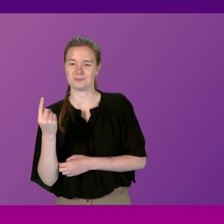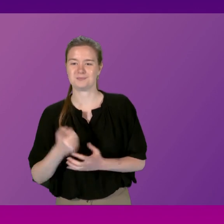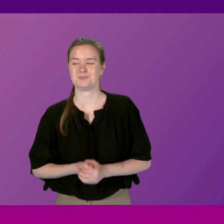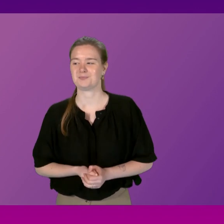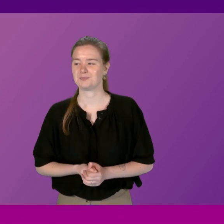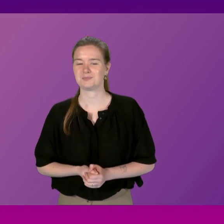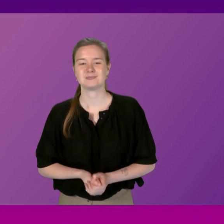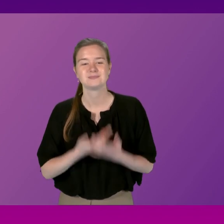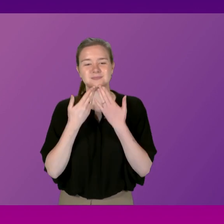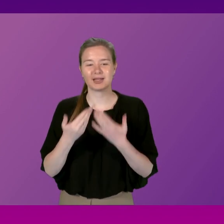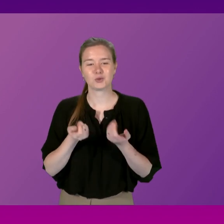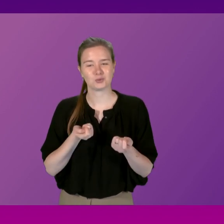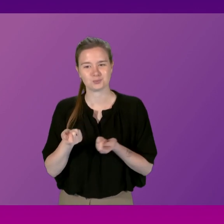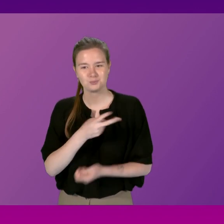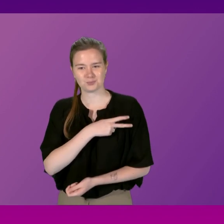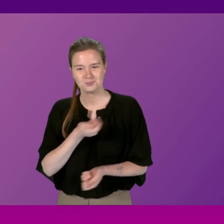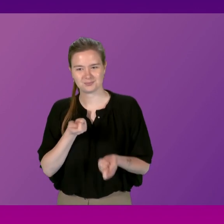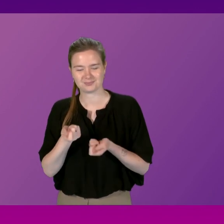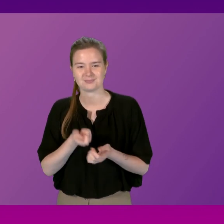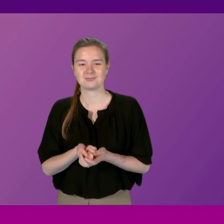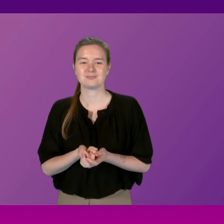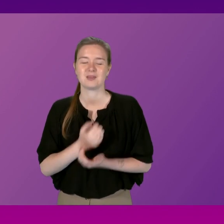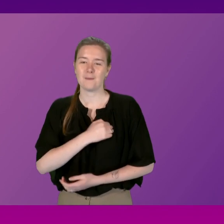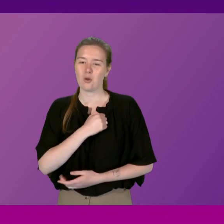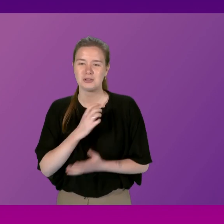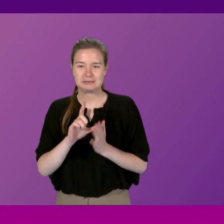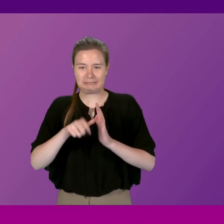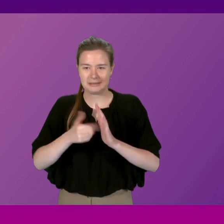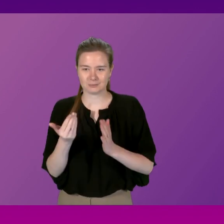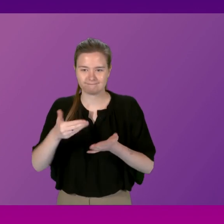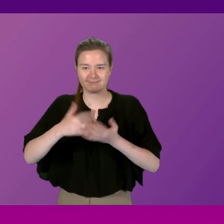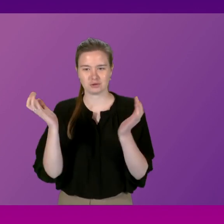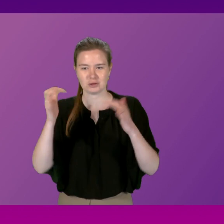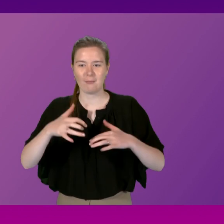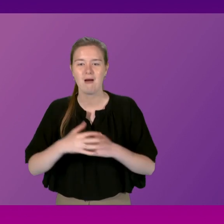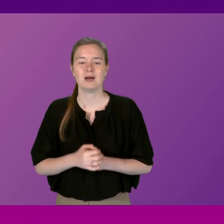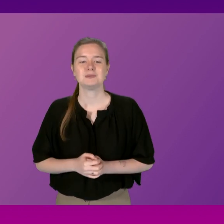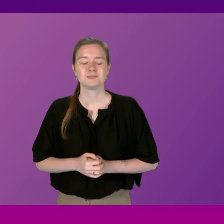marginalised and disadvantaged; reaffirms the values of Scotland’s National Performance Framework outcomes for disabled people, including protecting human rights, allowing people to live free from discrimination, and creating a fairer, more inclusive Scotland, and commits to listening to the lived experience and expertise of disabled people and to sharing policy development and decision-making in a genuinely inclusive and participatory manner. I apologise for the delay in my attendance in the chamber.